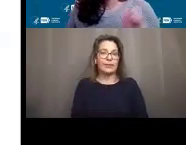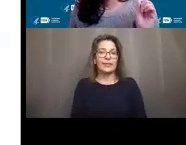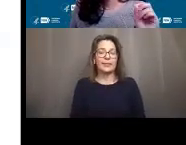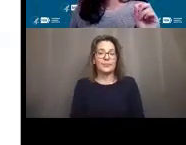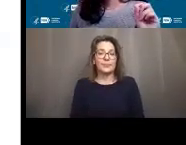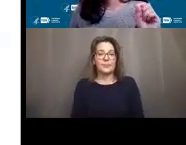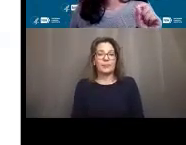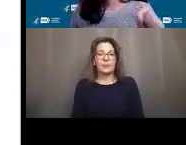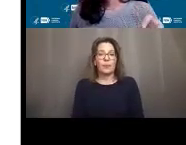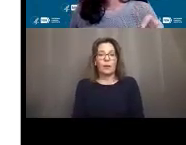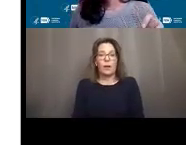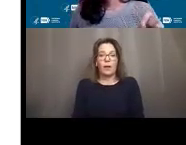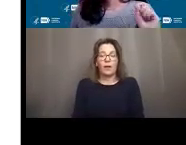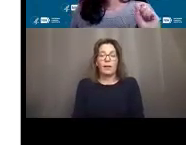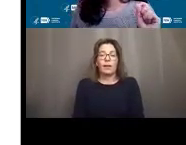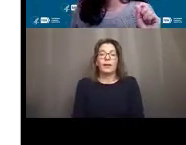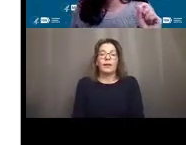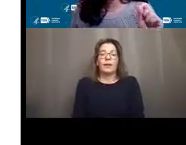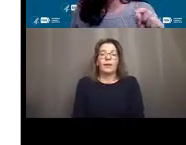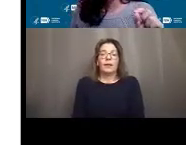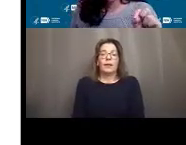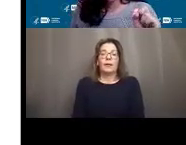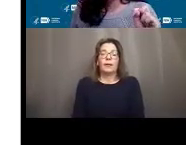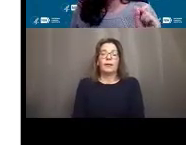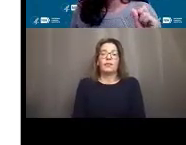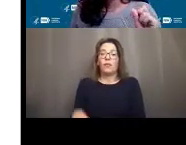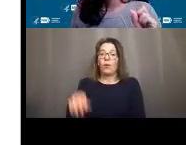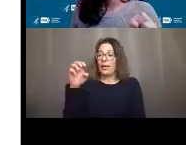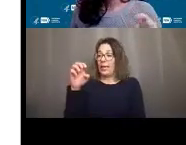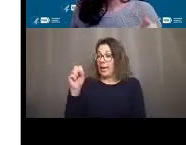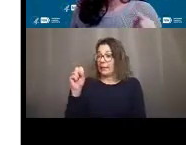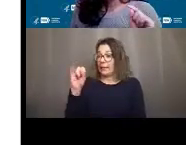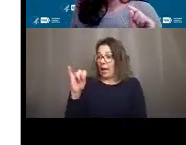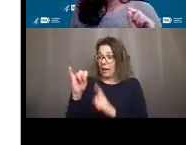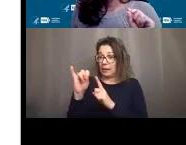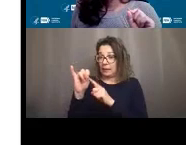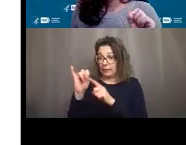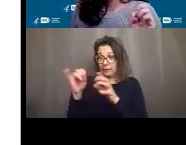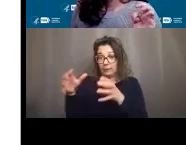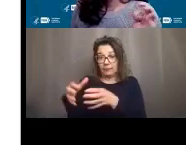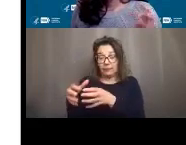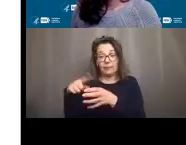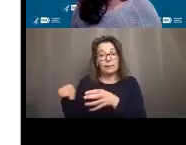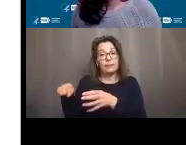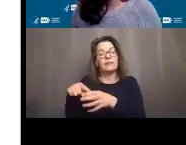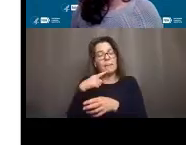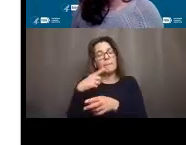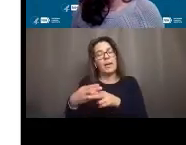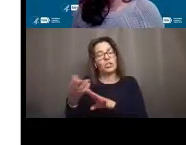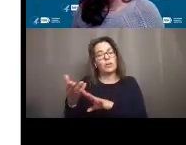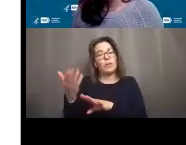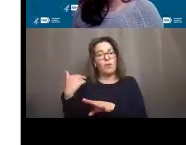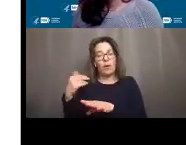So if you to the LRP website, you can see what each of the institutes are particularly interested in.